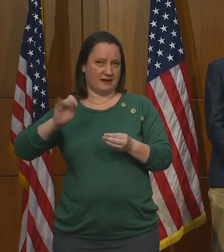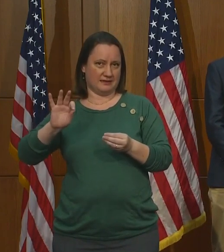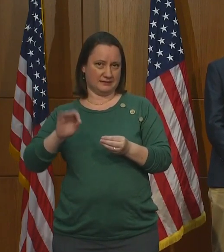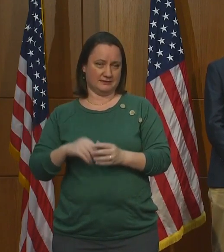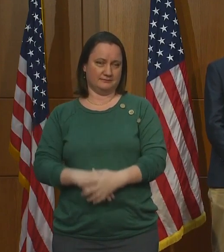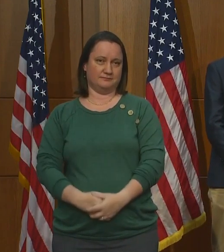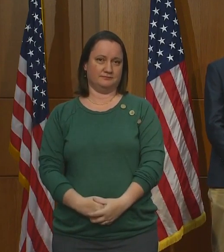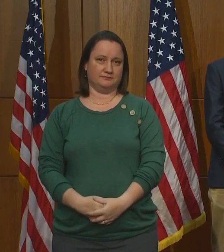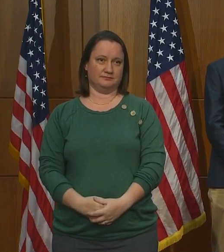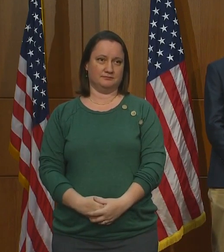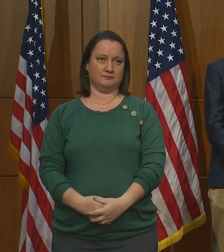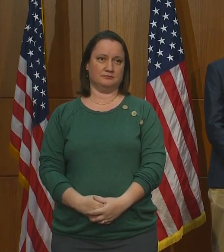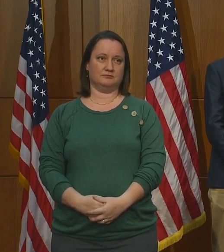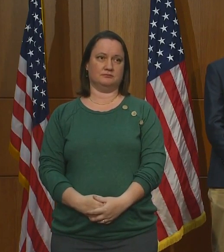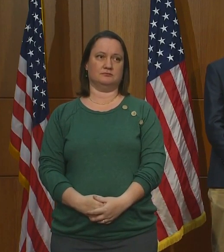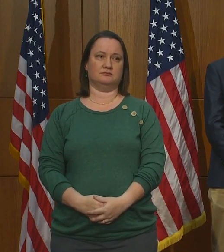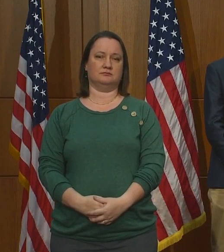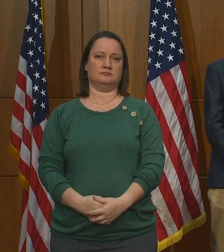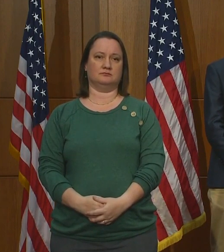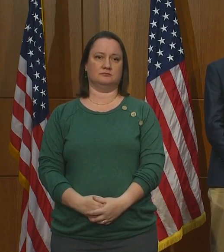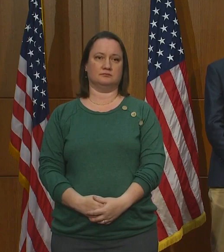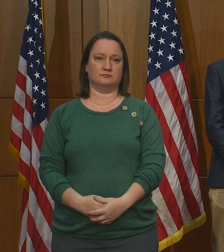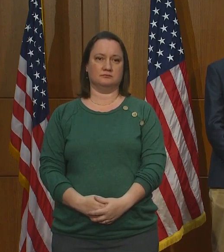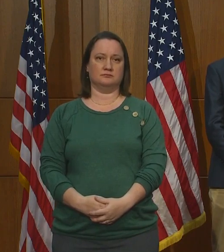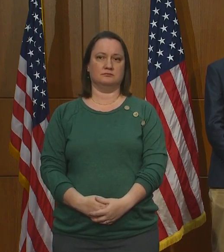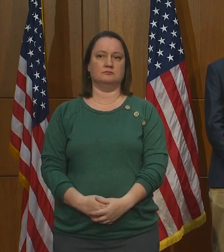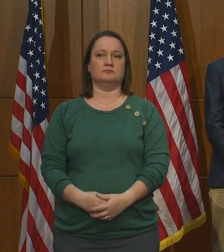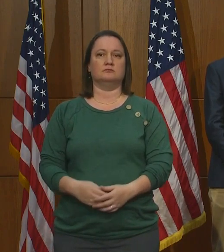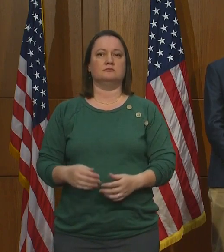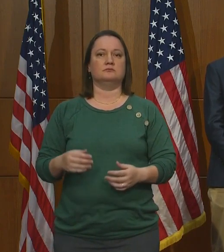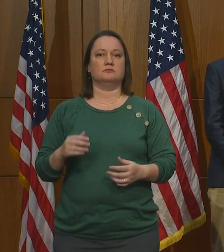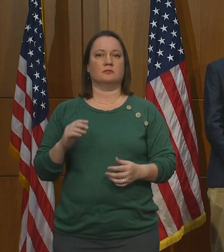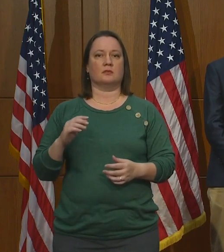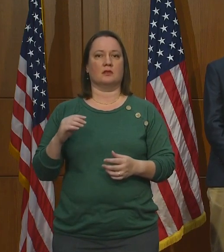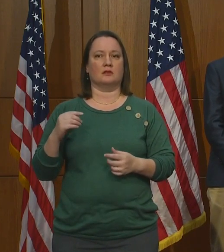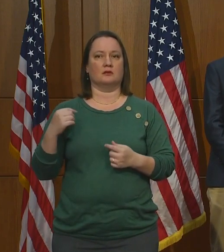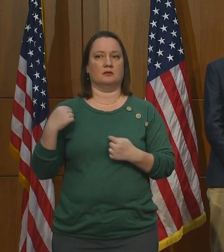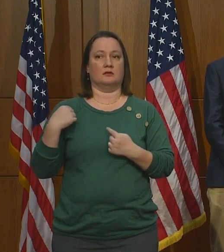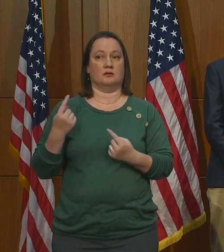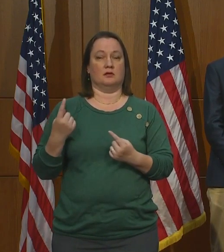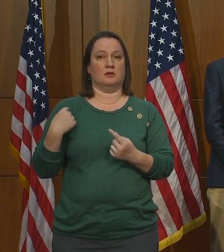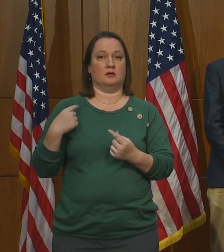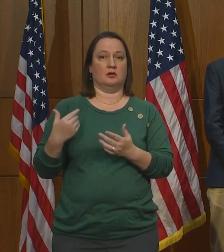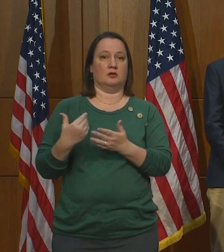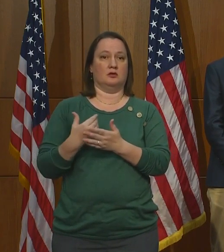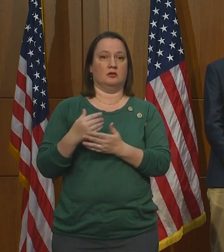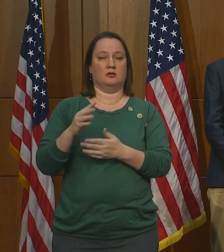NUMBERS FOR COVID-19 TODAY- WE